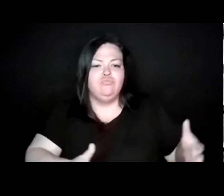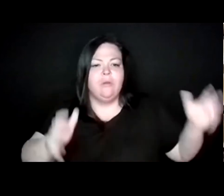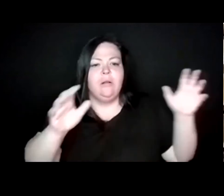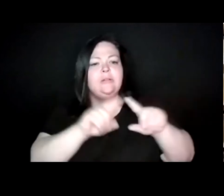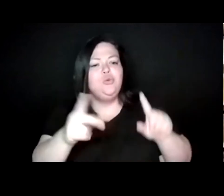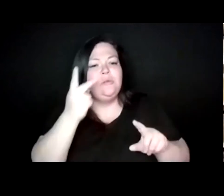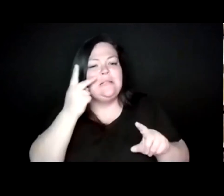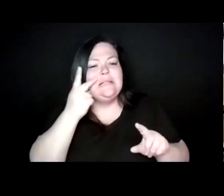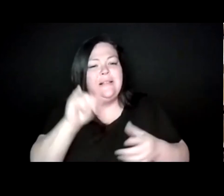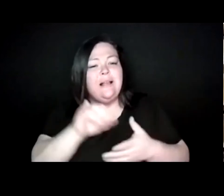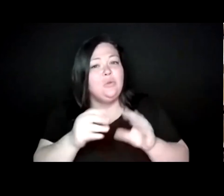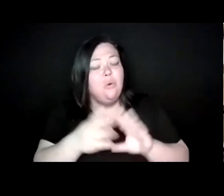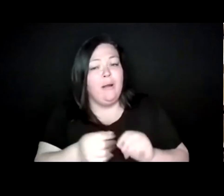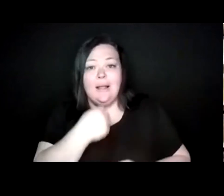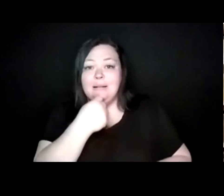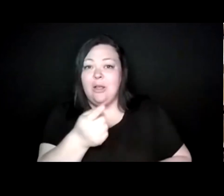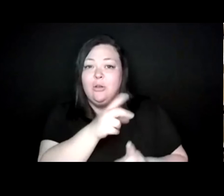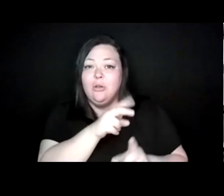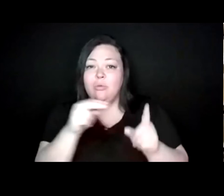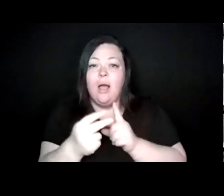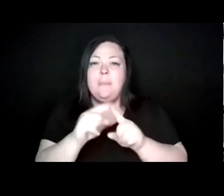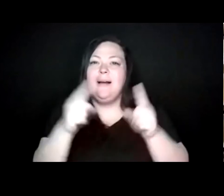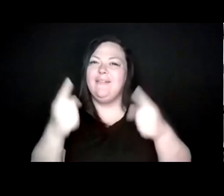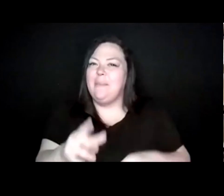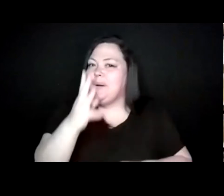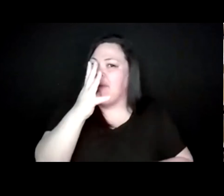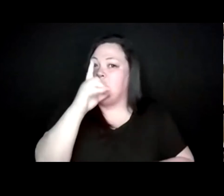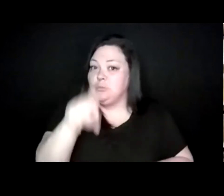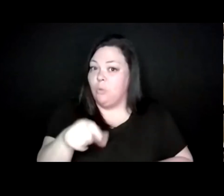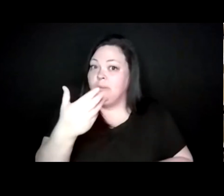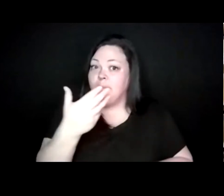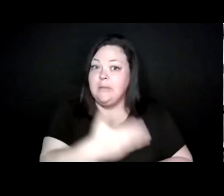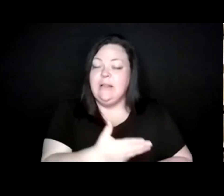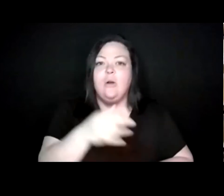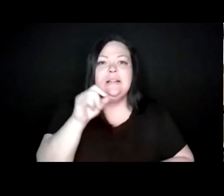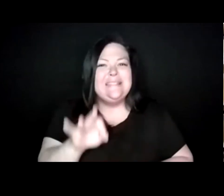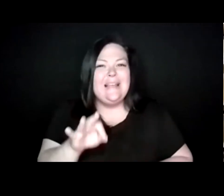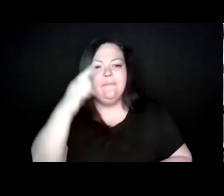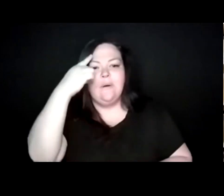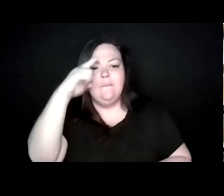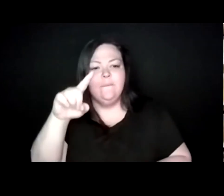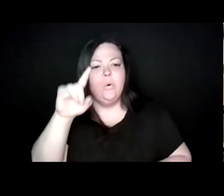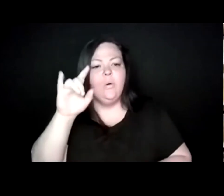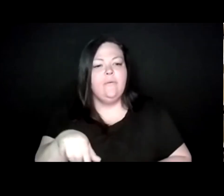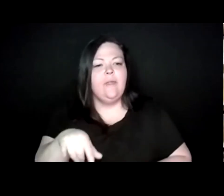of the story I tell–as if/ a mother was meant/ to have been there, as if/ the brush turkey chick, flying/